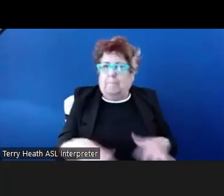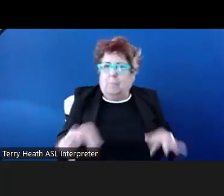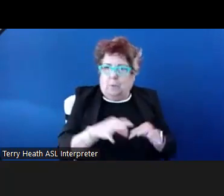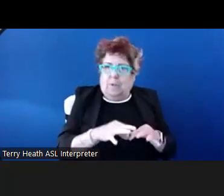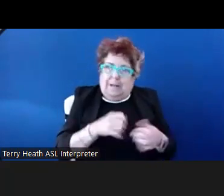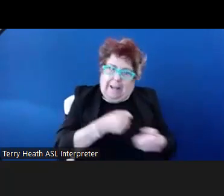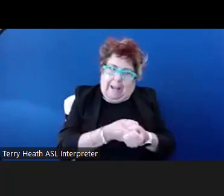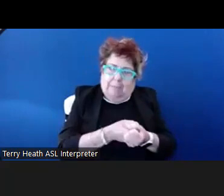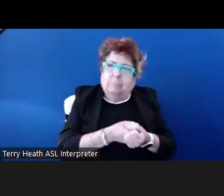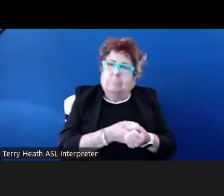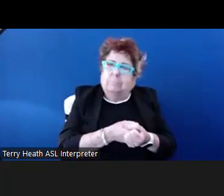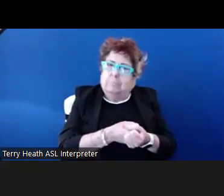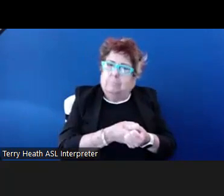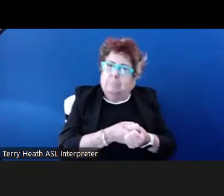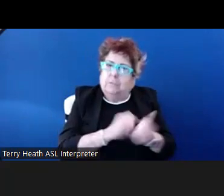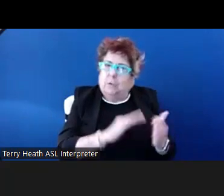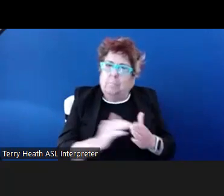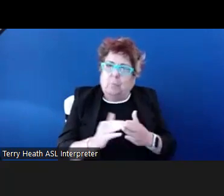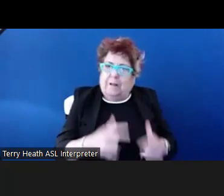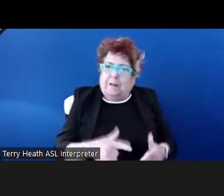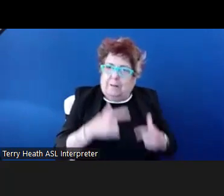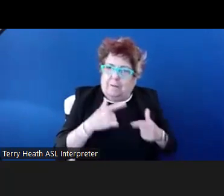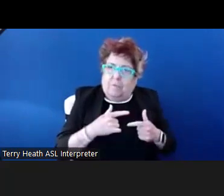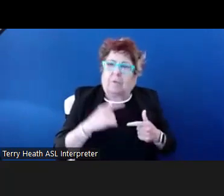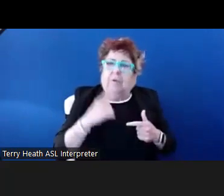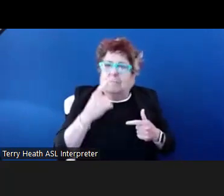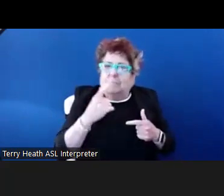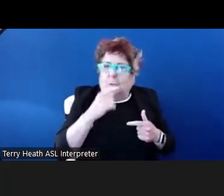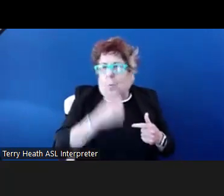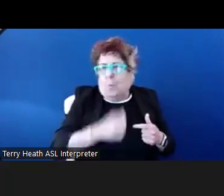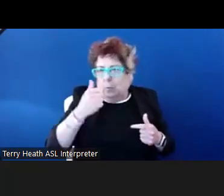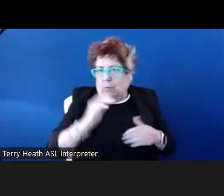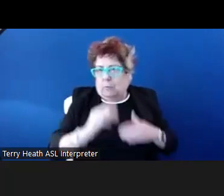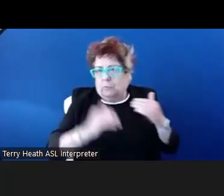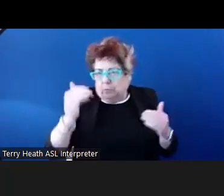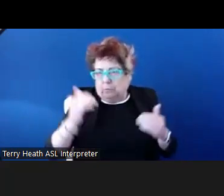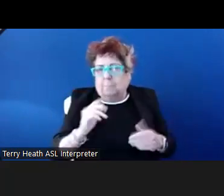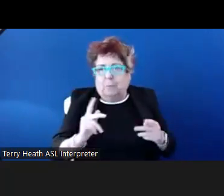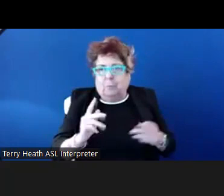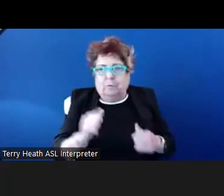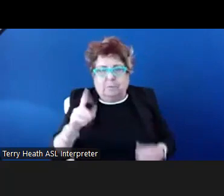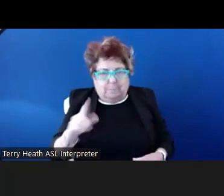and older adults. But we know, the resources that the federal government provides doesn't always provide that